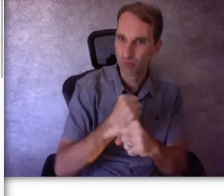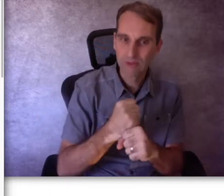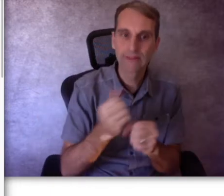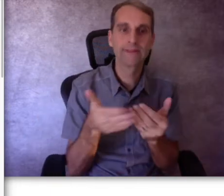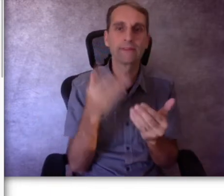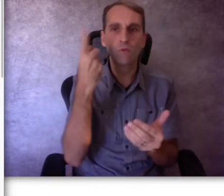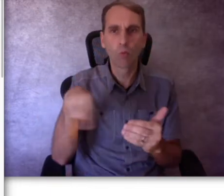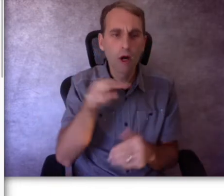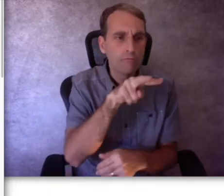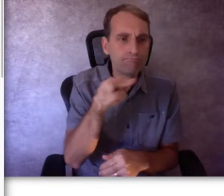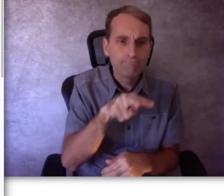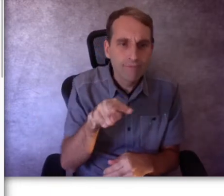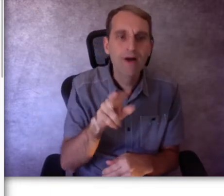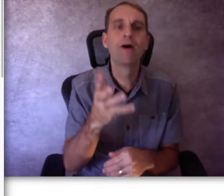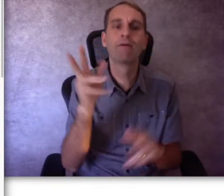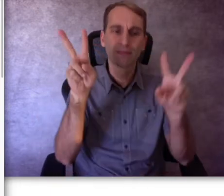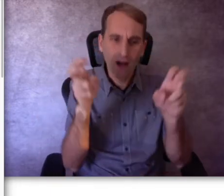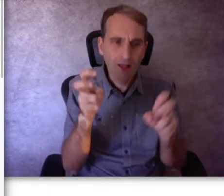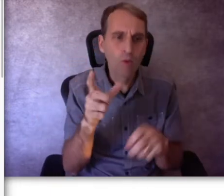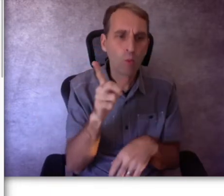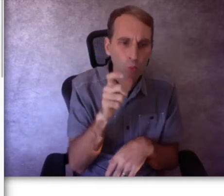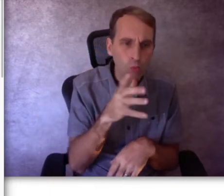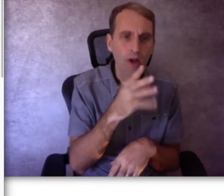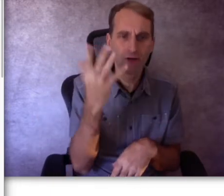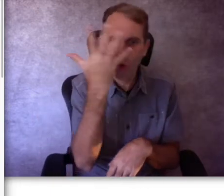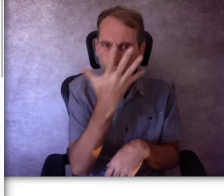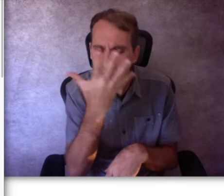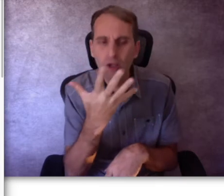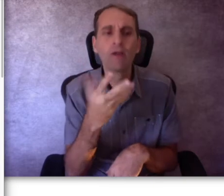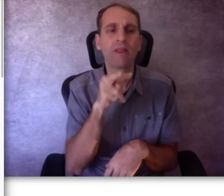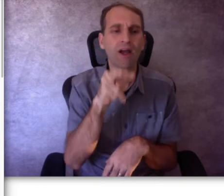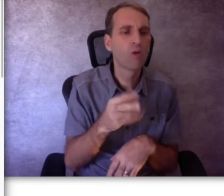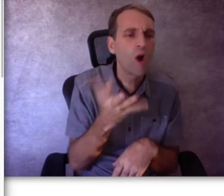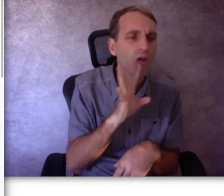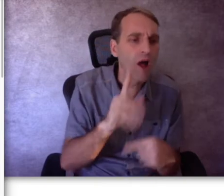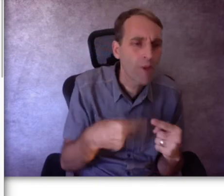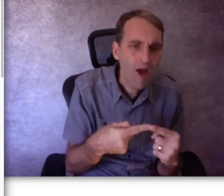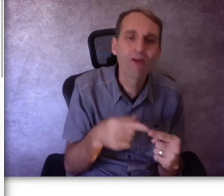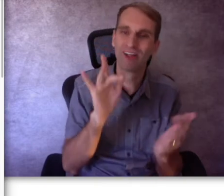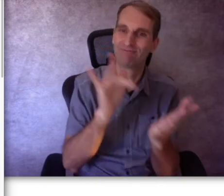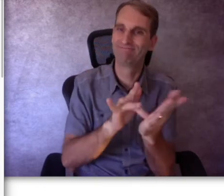as well as a small explanation of what the article is so you can get an idea of what they're talking about, title, who, and look.